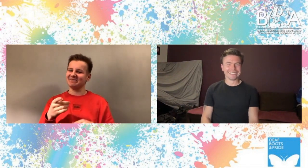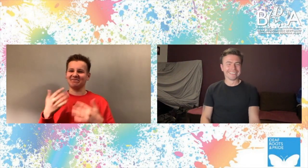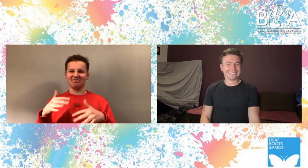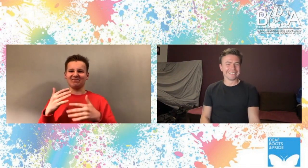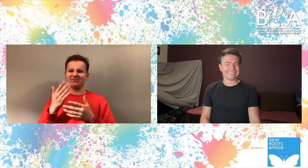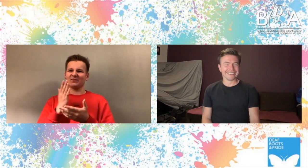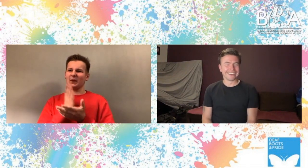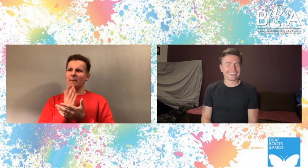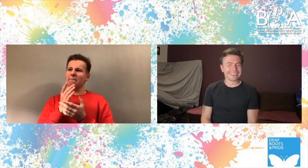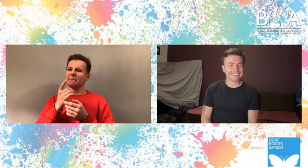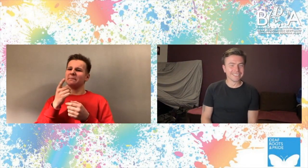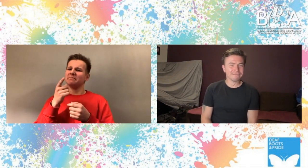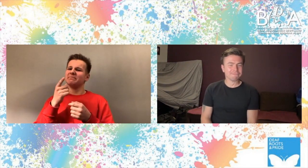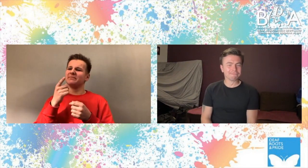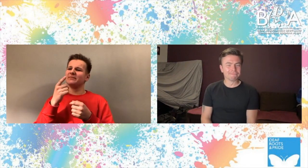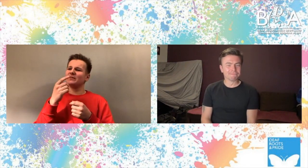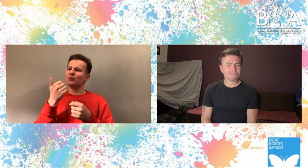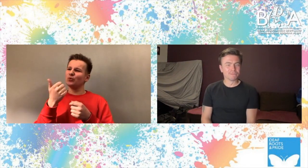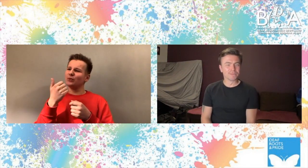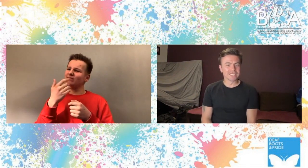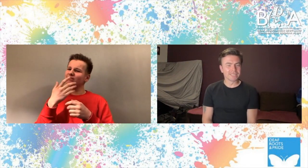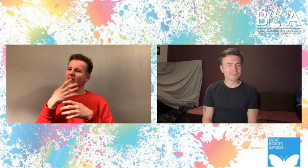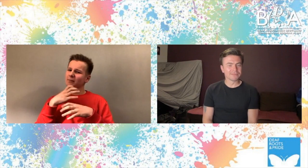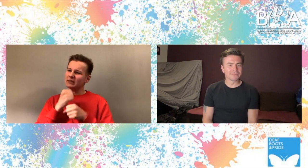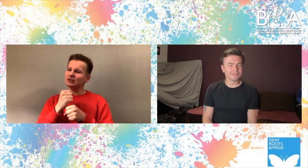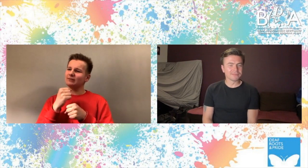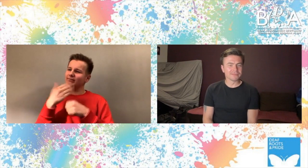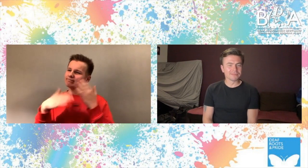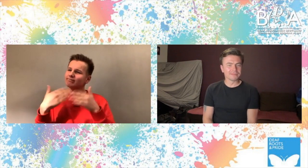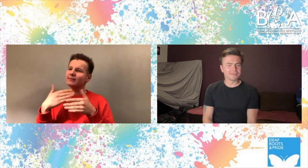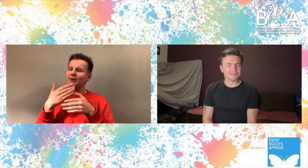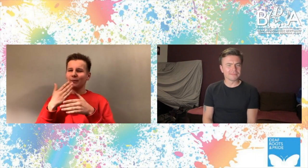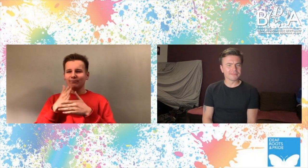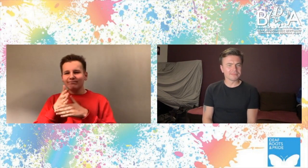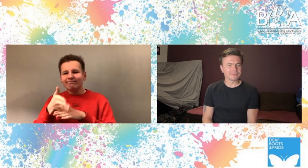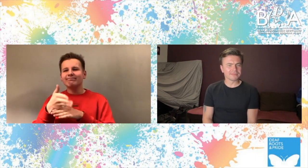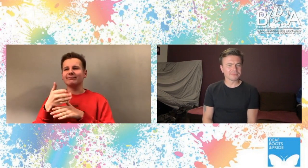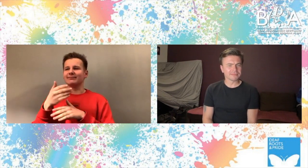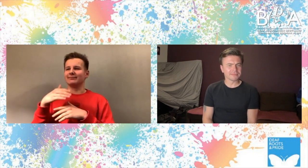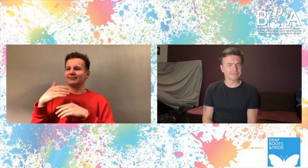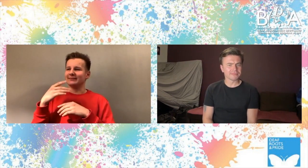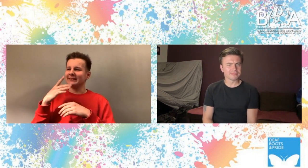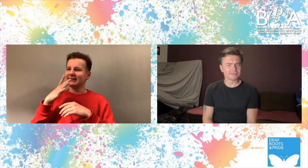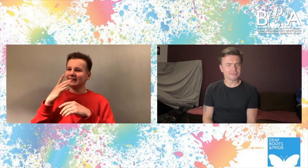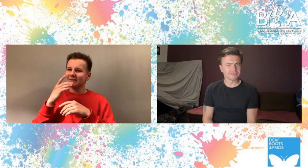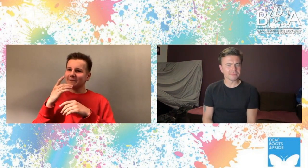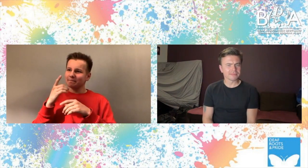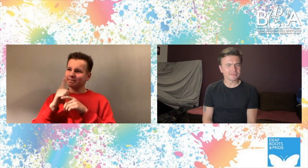Your stories are so amazing. You’ve shown us your commitment,